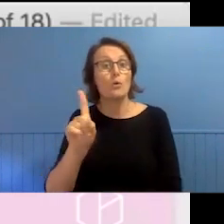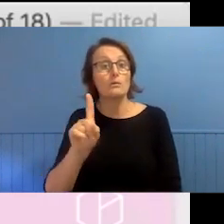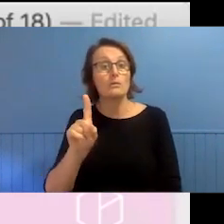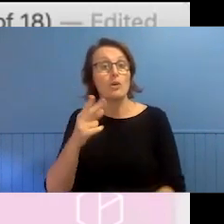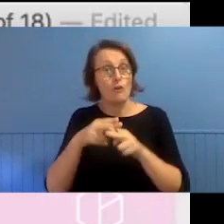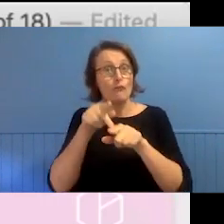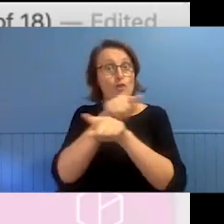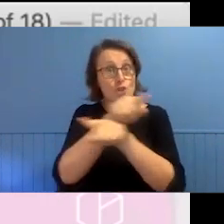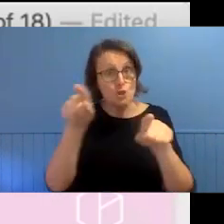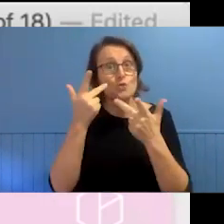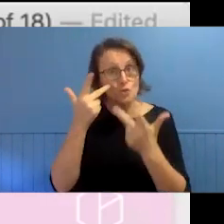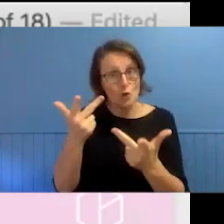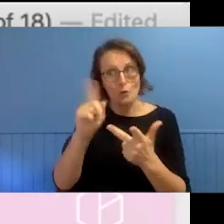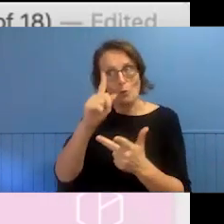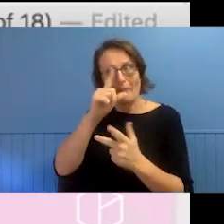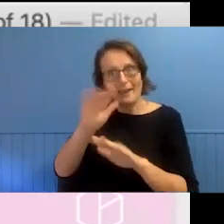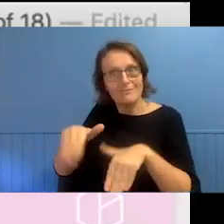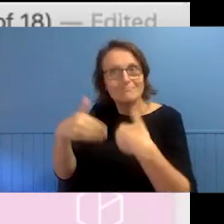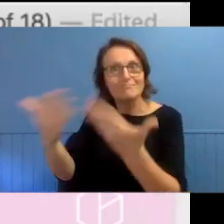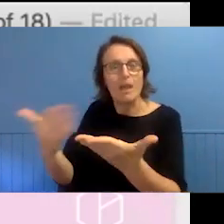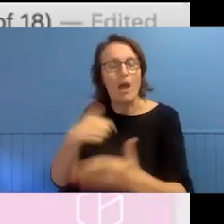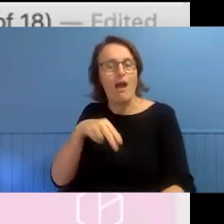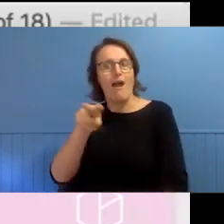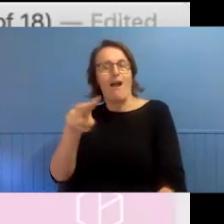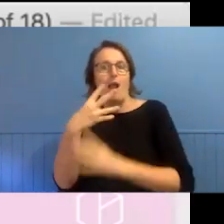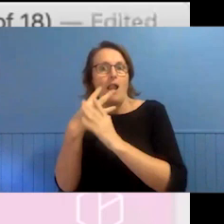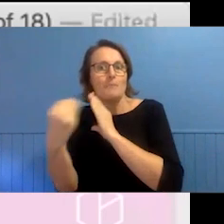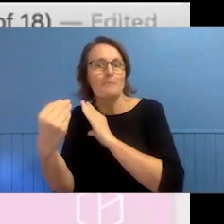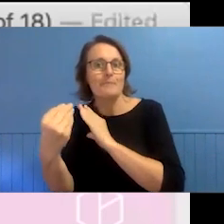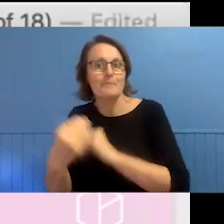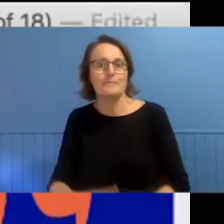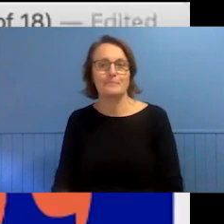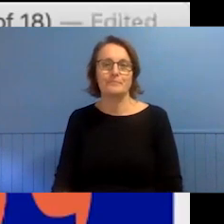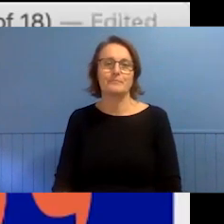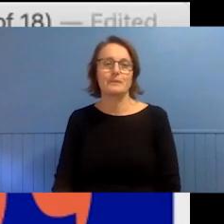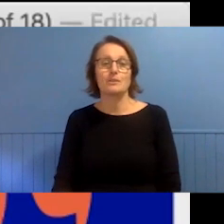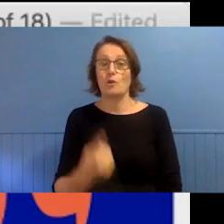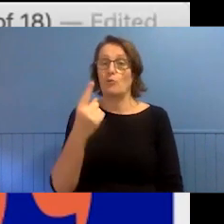them what's possible. The final person now, "If you want to ask a